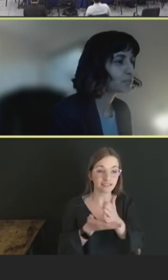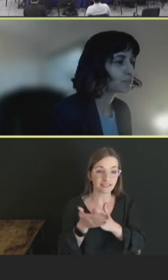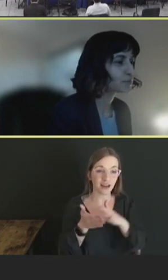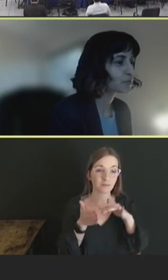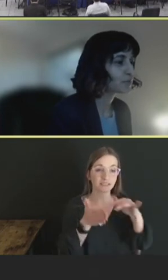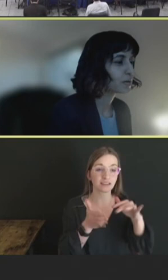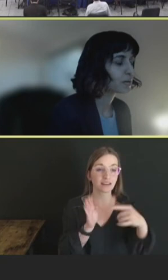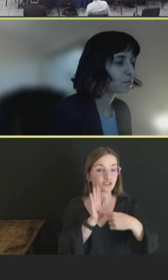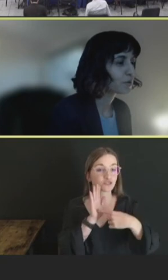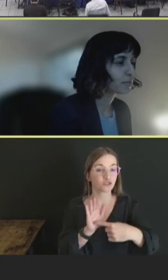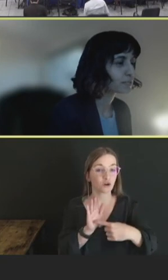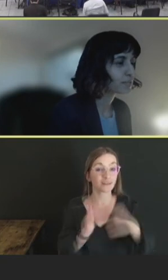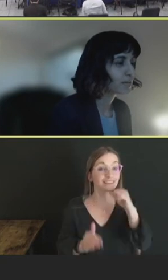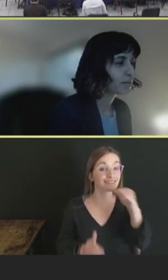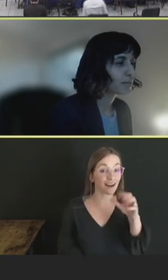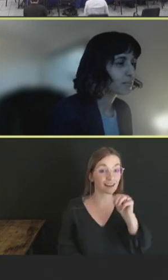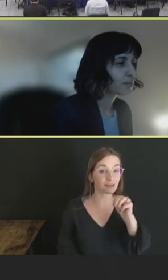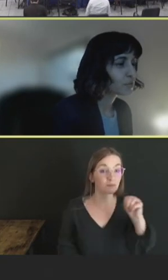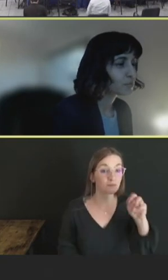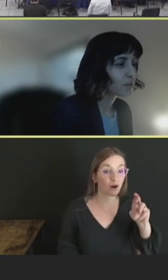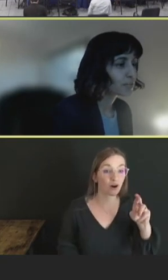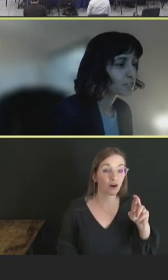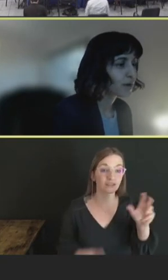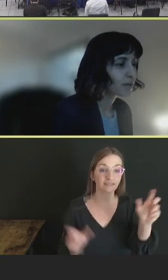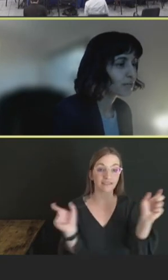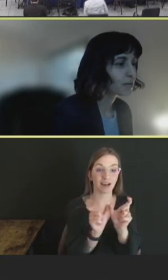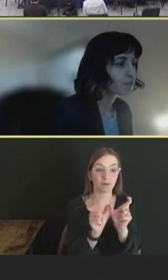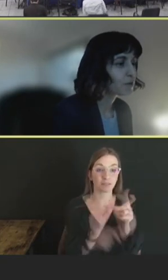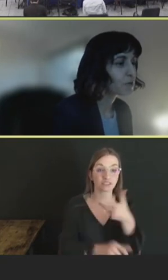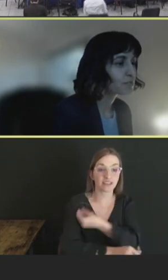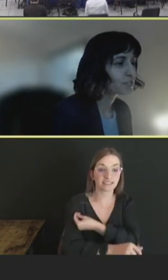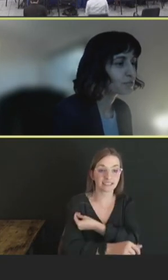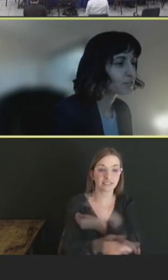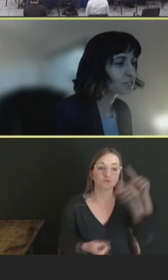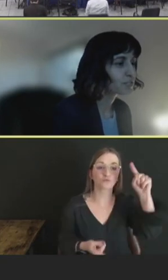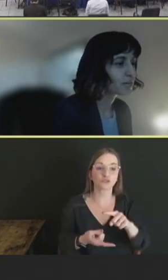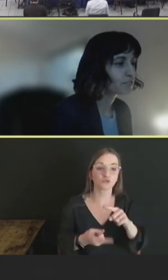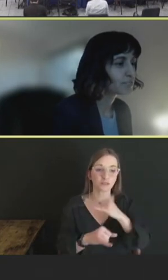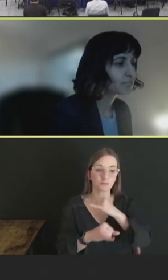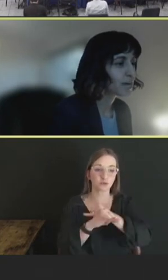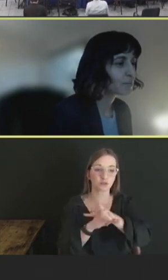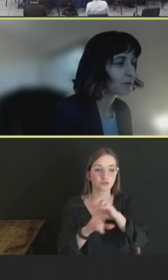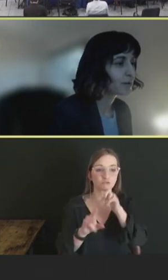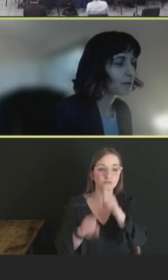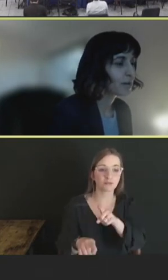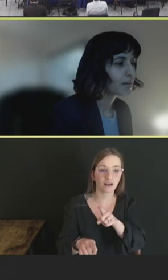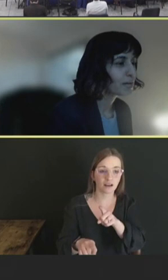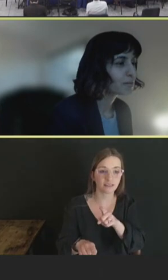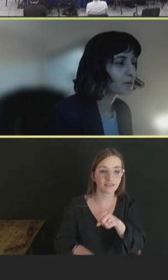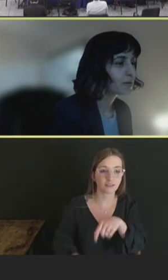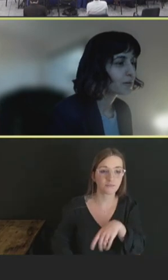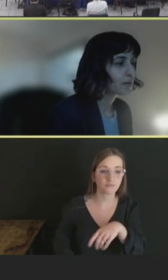individual components. There is a randomized trial of co-administration of DTaP and Hib